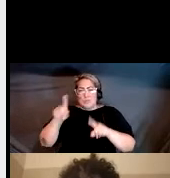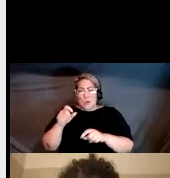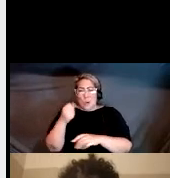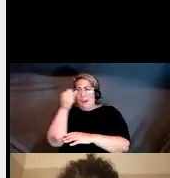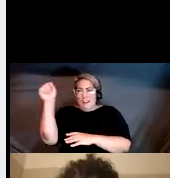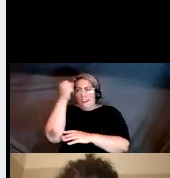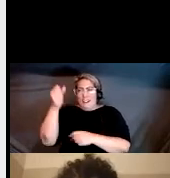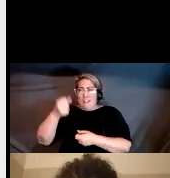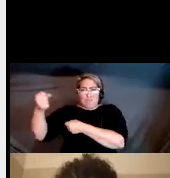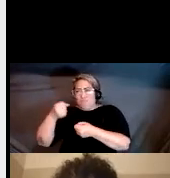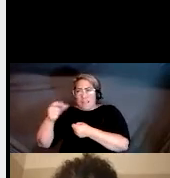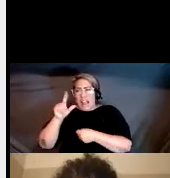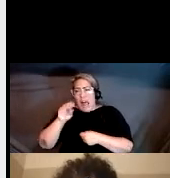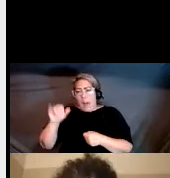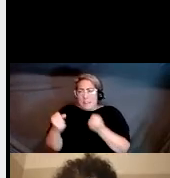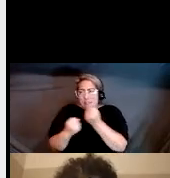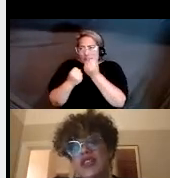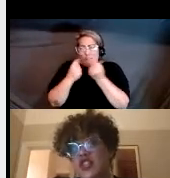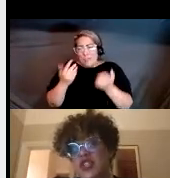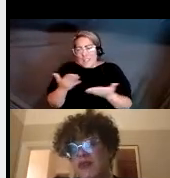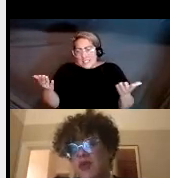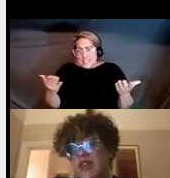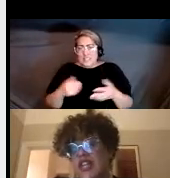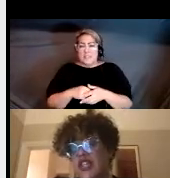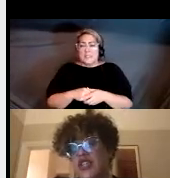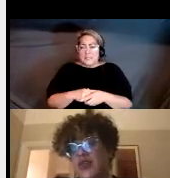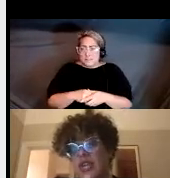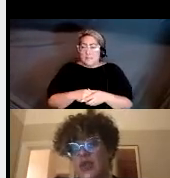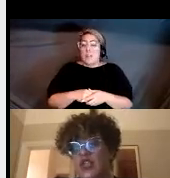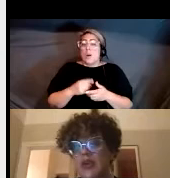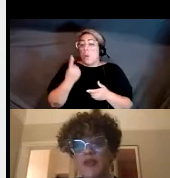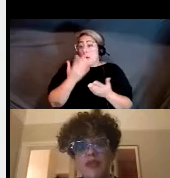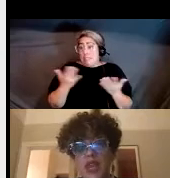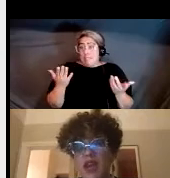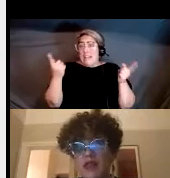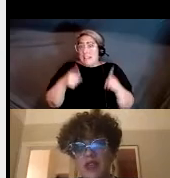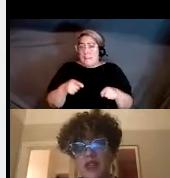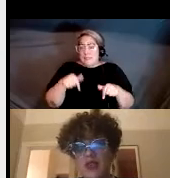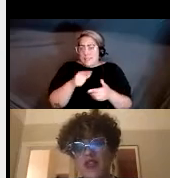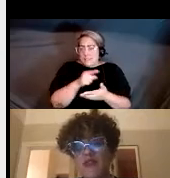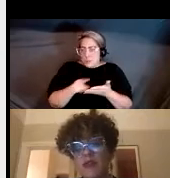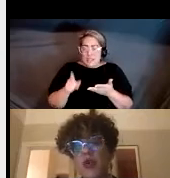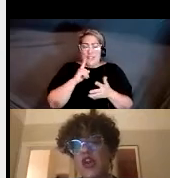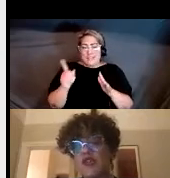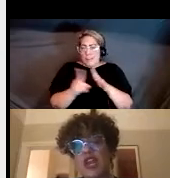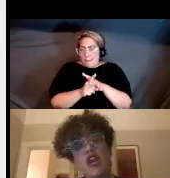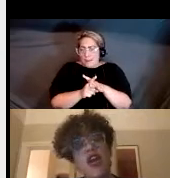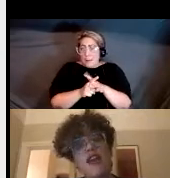What other things that has come to our attention this week which some of you may may not have put on your radar yet is Governor Hochul